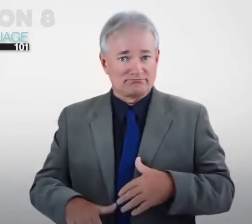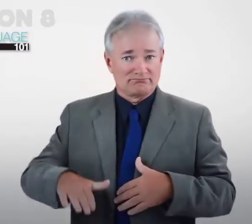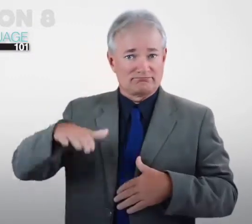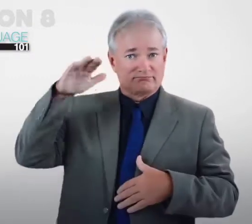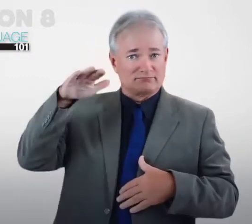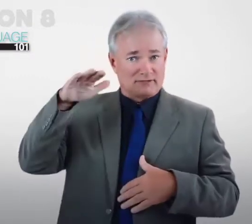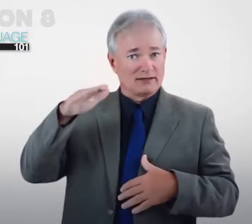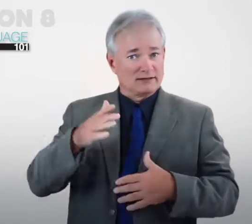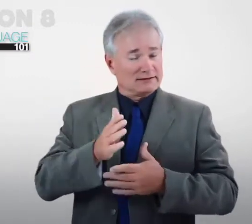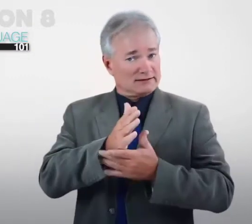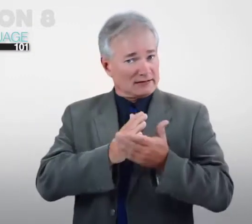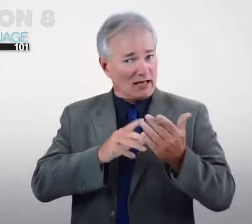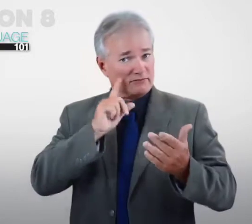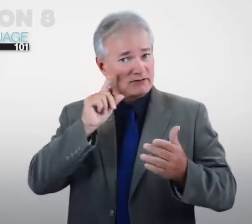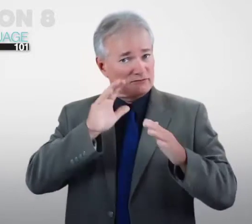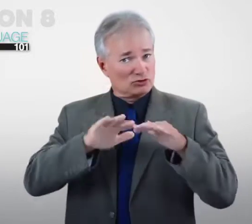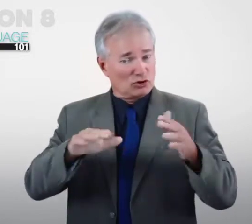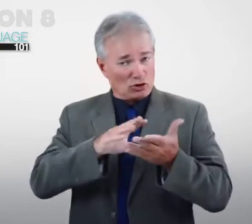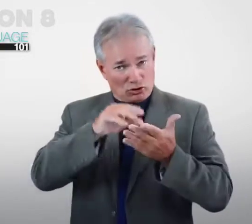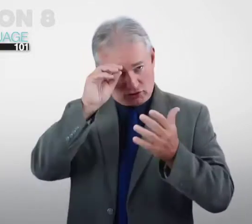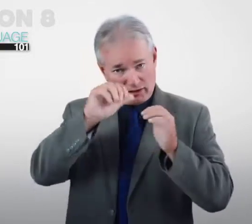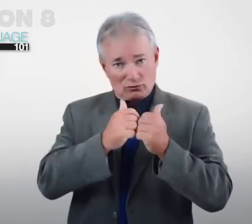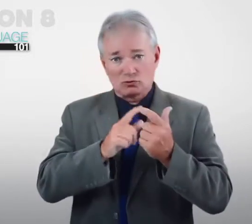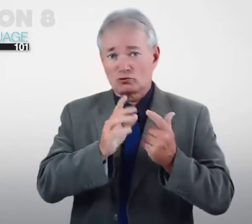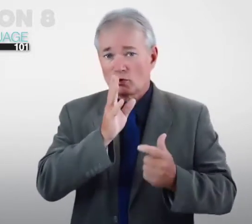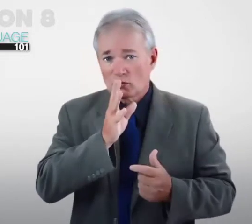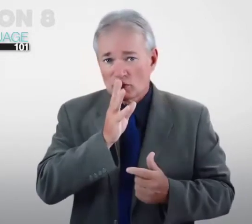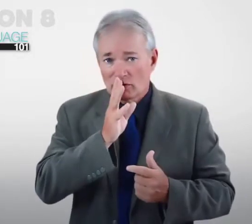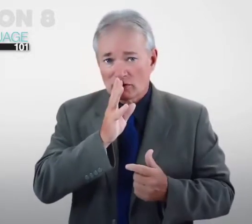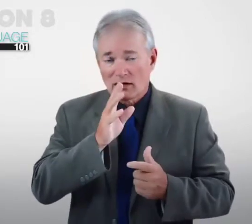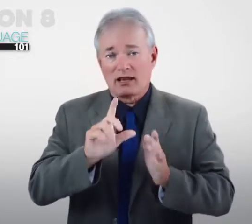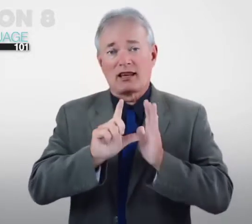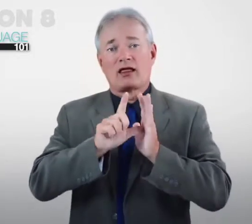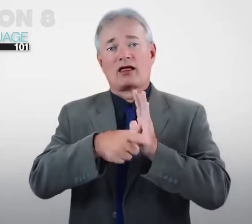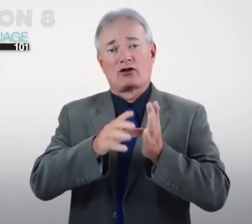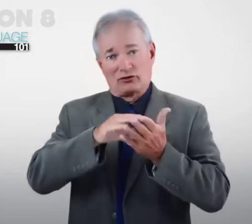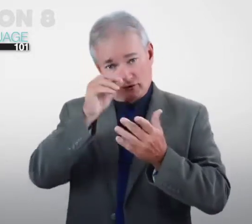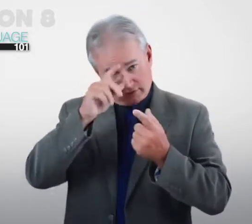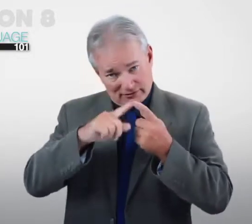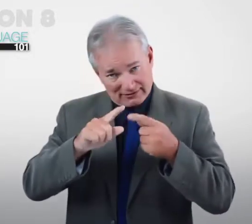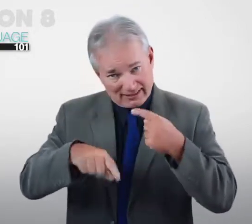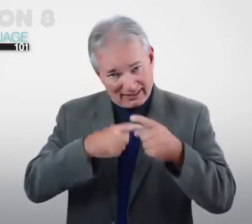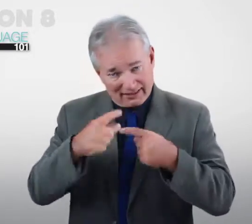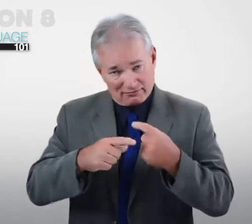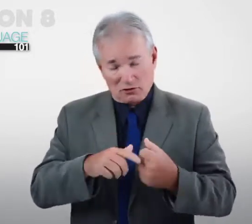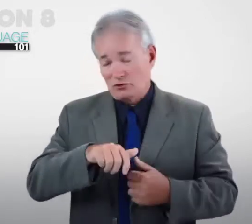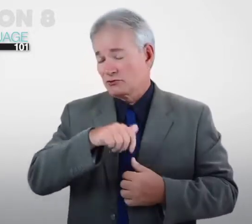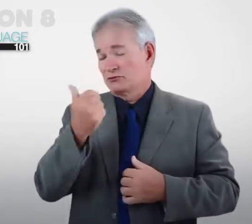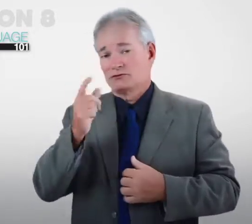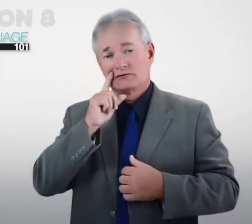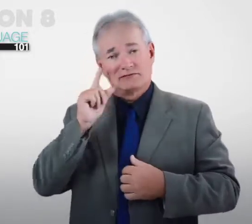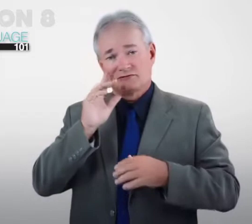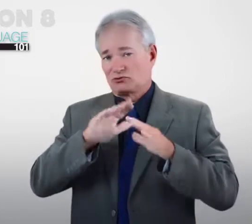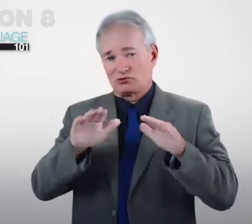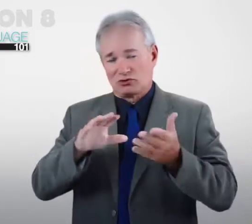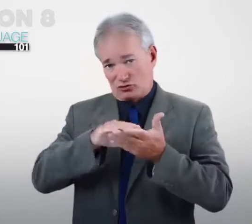And again, it goes back to what I discussed before. Some children learn how to speak and later in life,